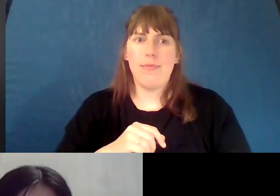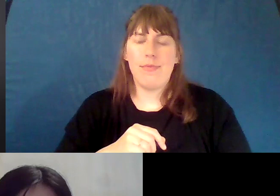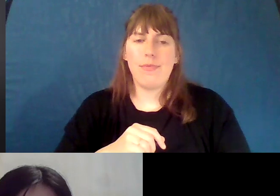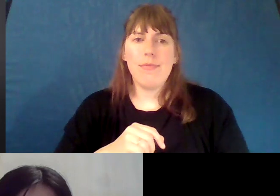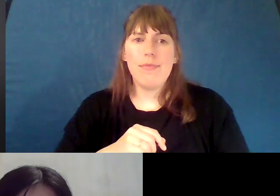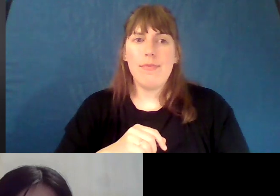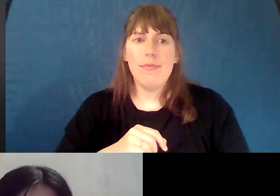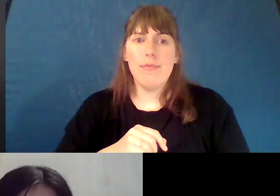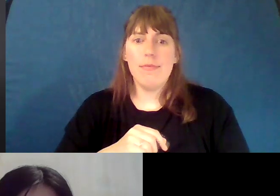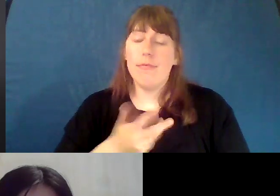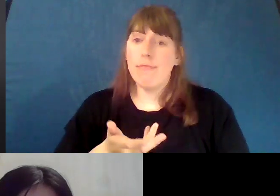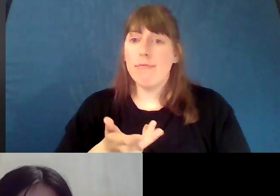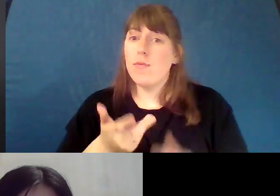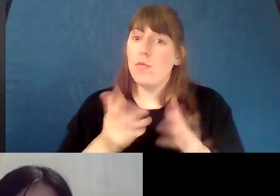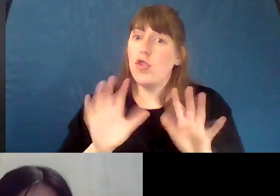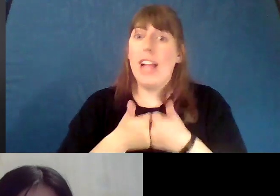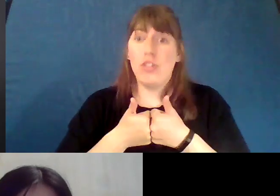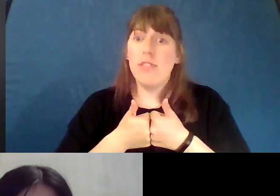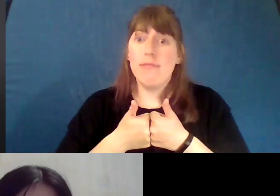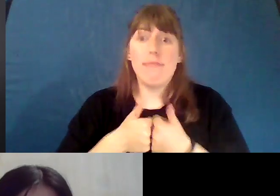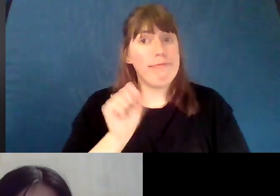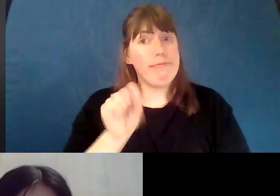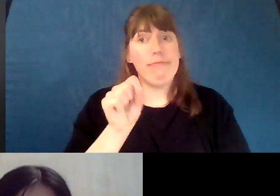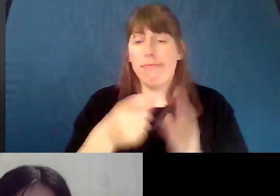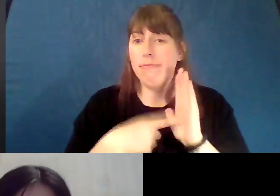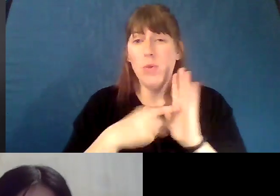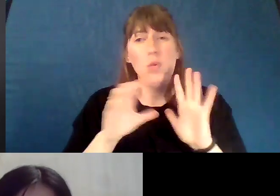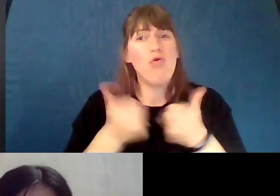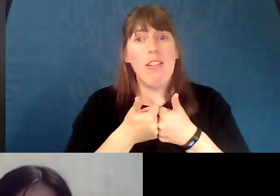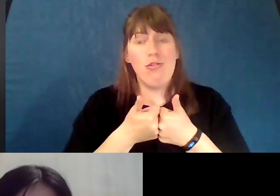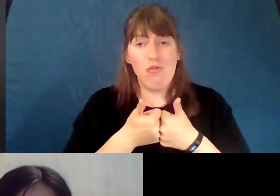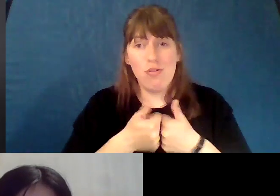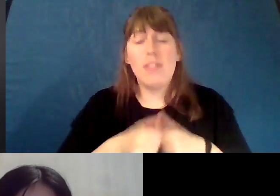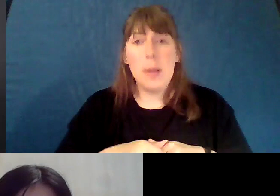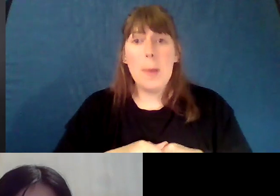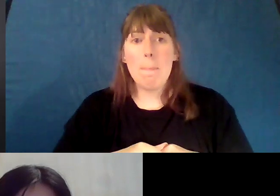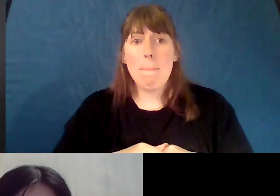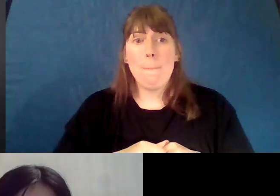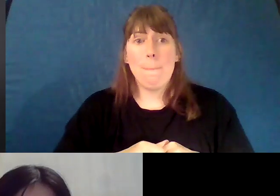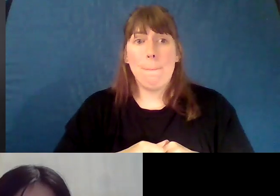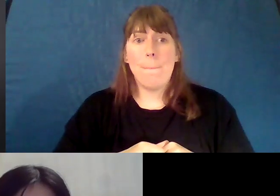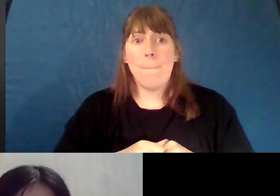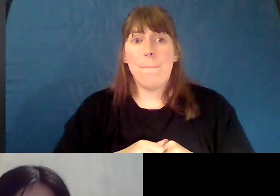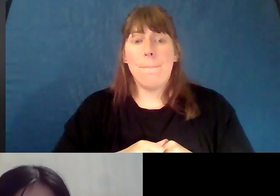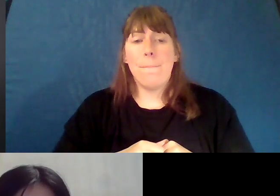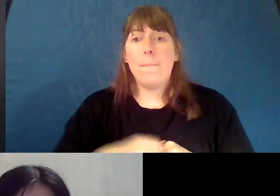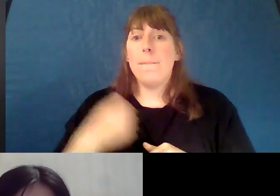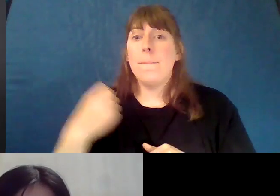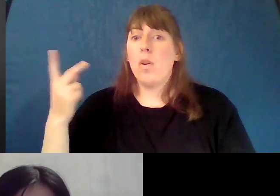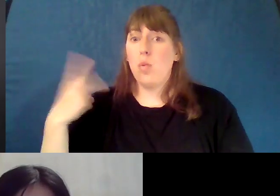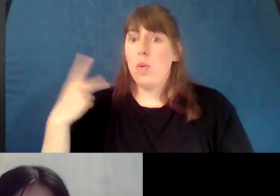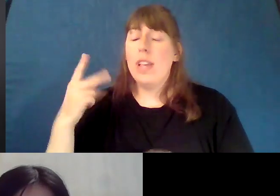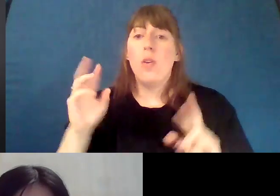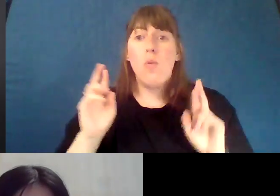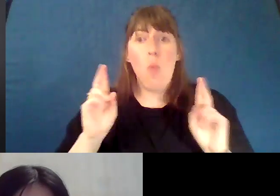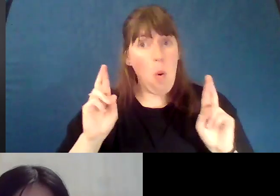it's definitely challenging at times. And, you know, we hope that institutions can recognize